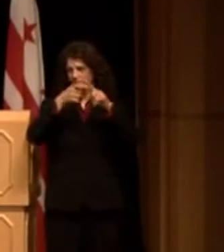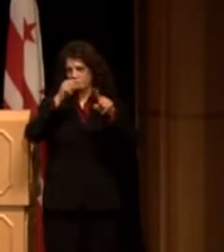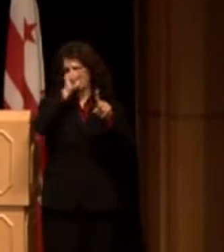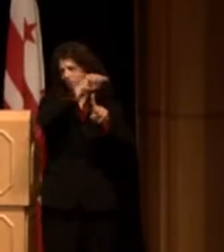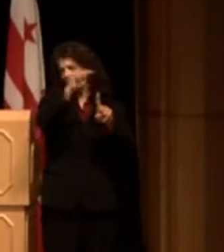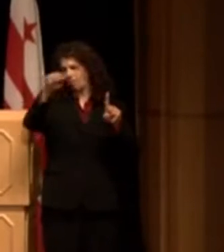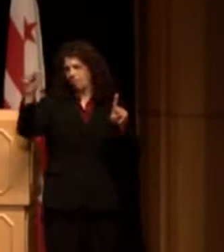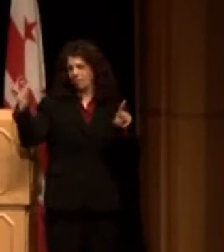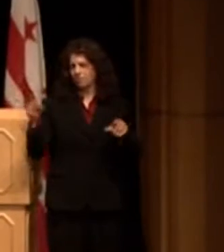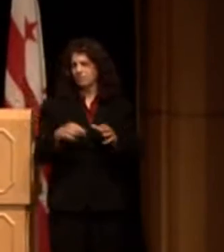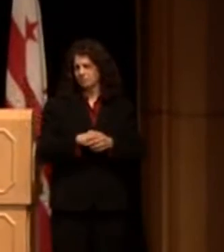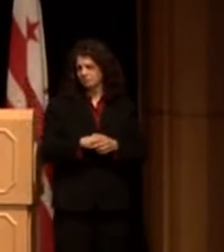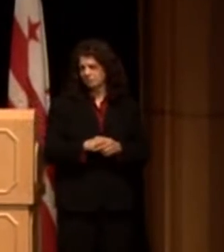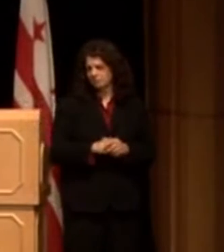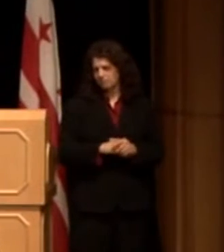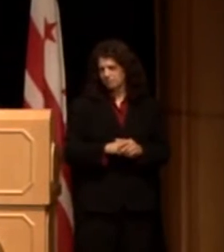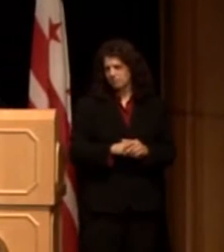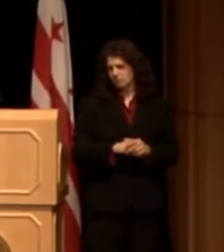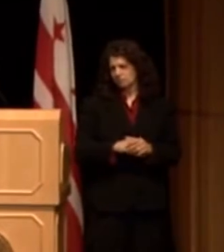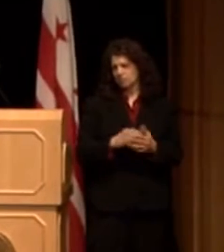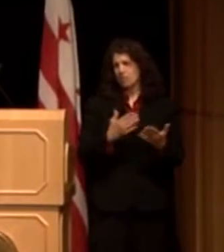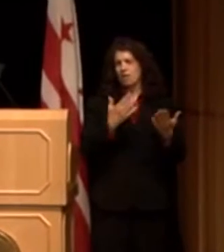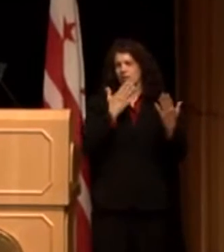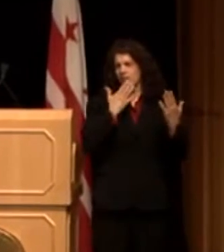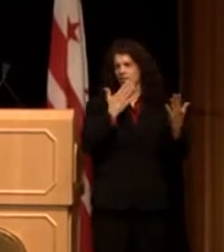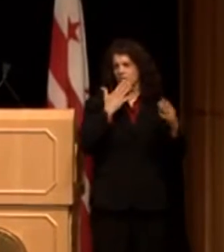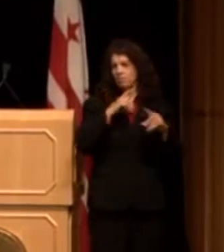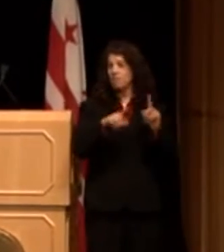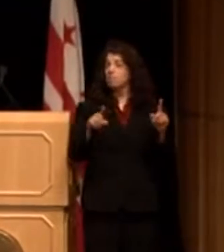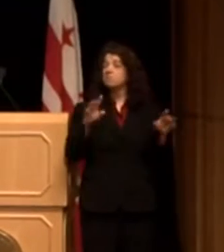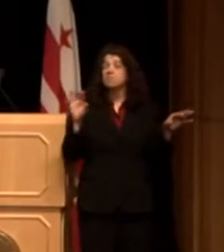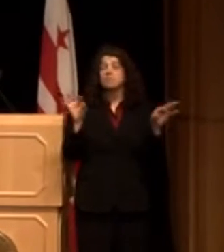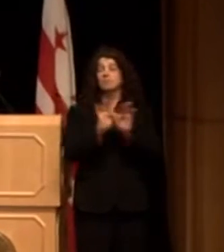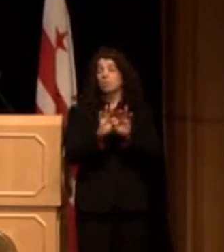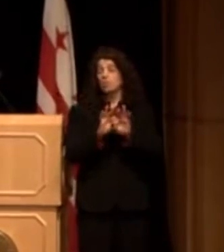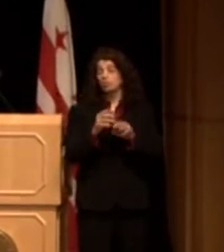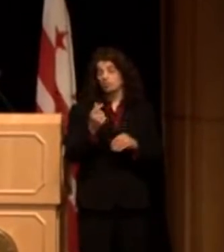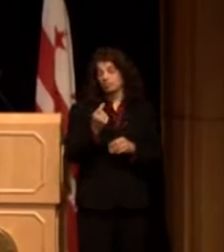UNITED STATES, BUT I THINK MOST IMPORTANTLY IS THIS CONCEPT OF